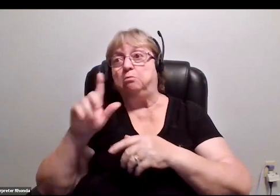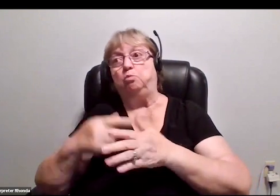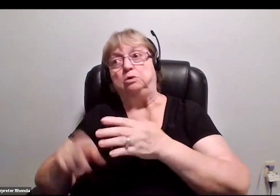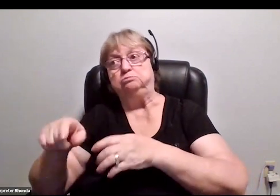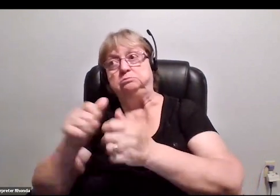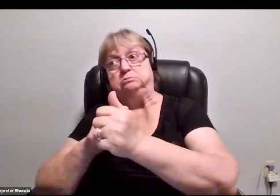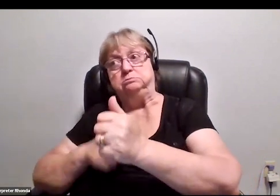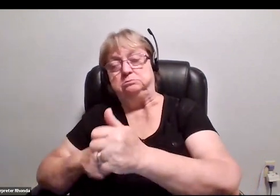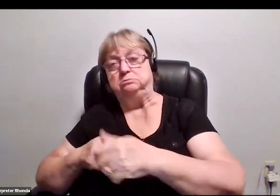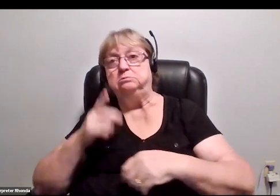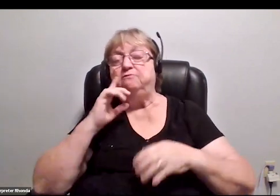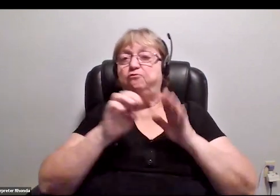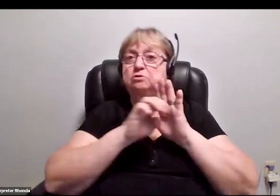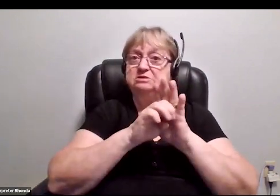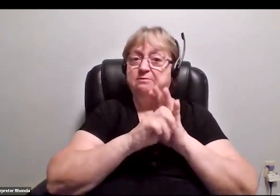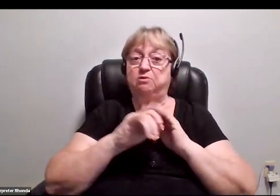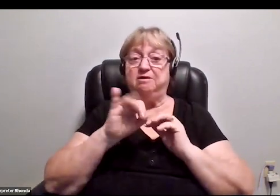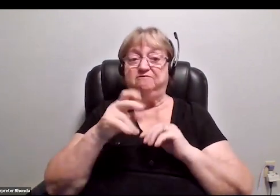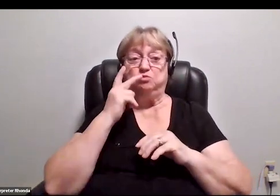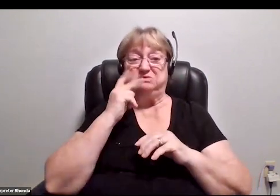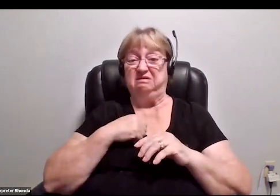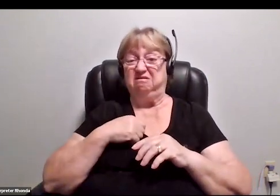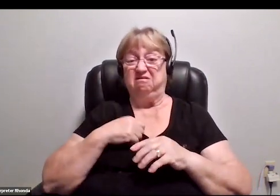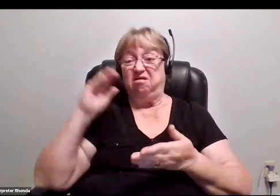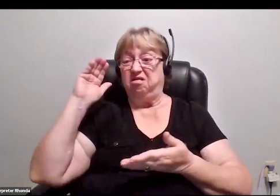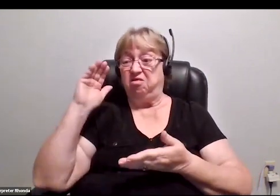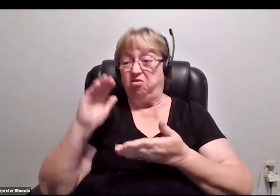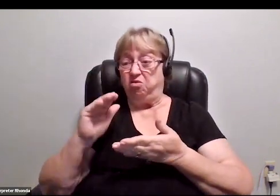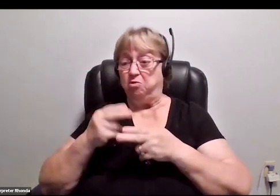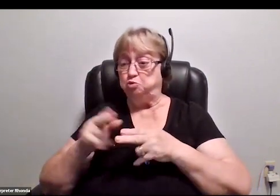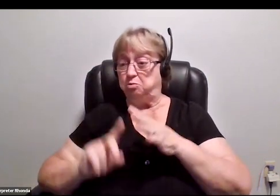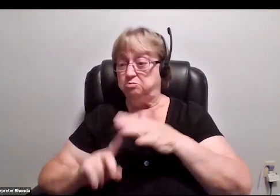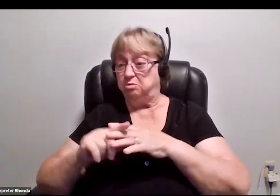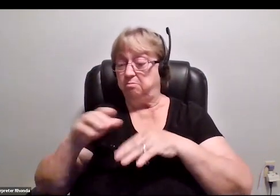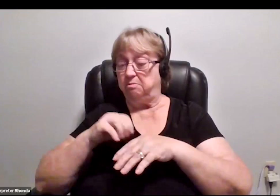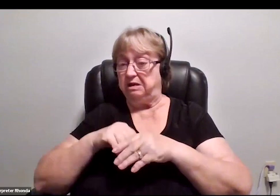For example, if you see that less Shorts are appearing on your feed or that your Shorts